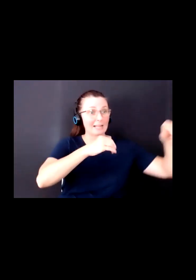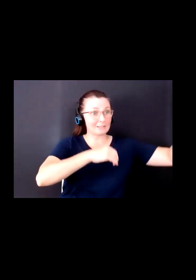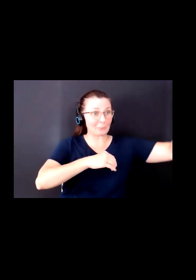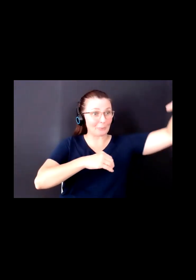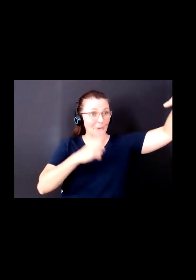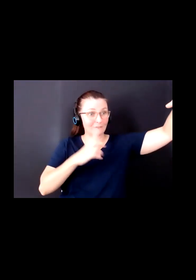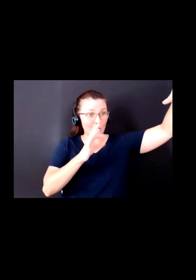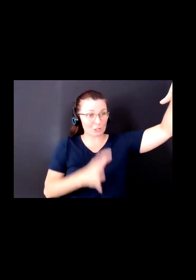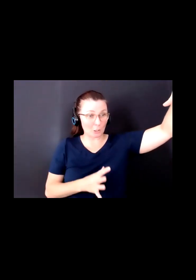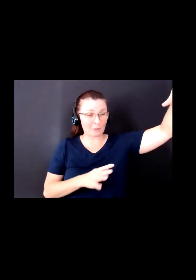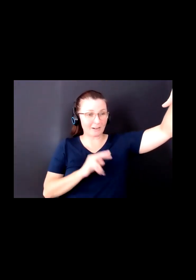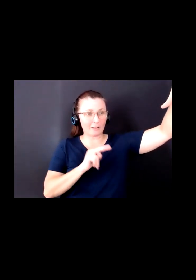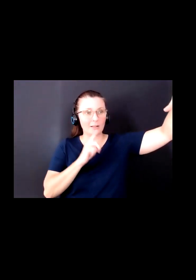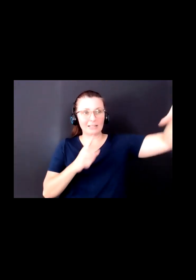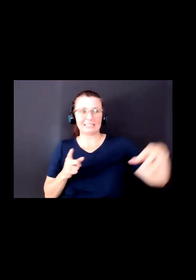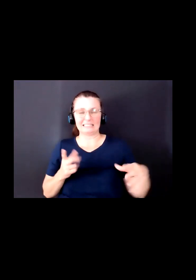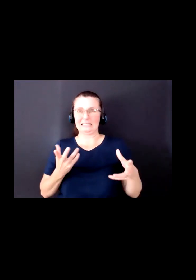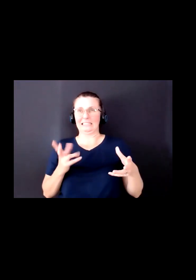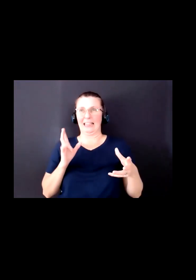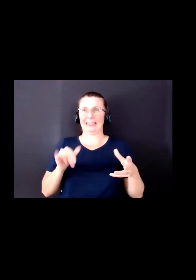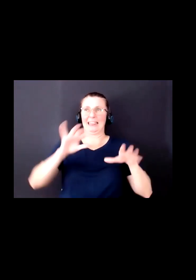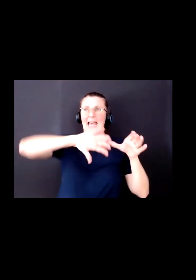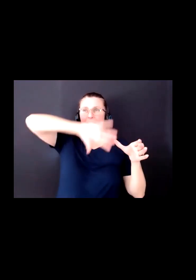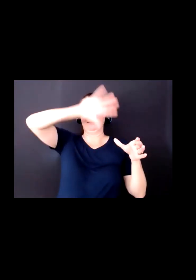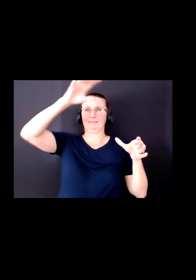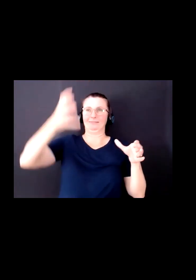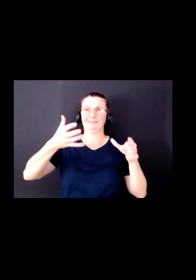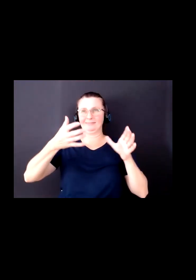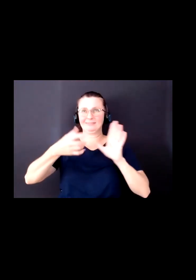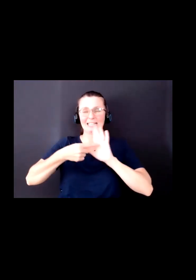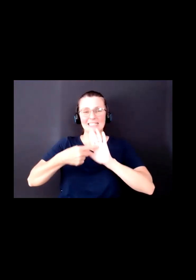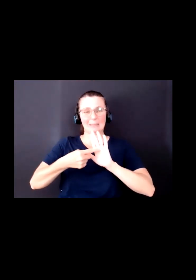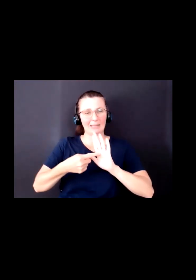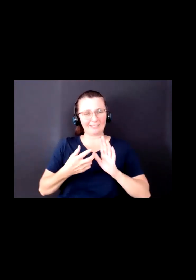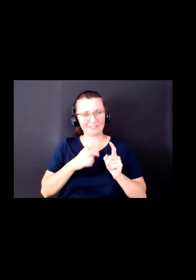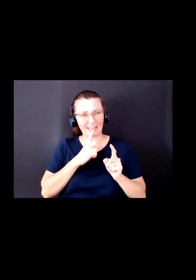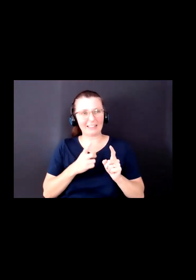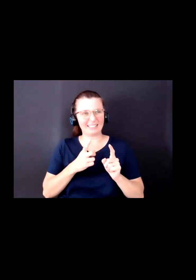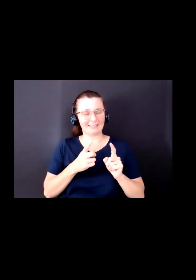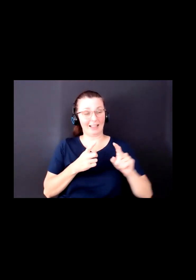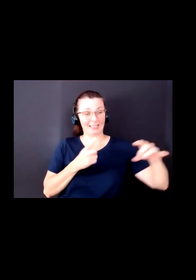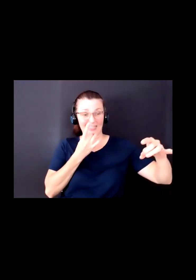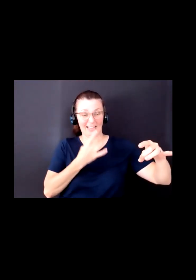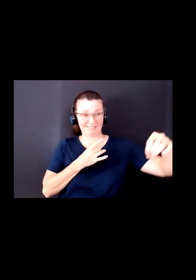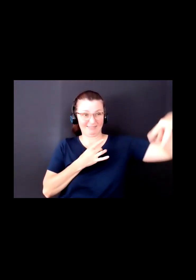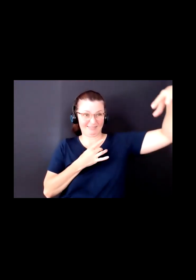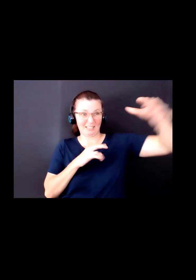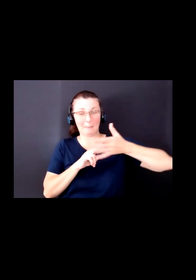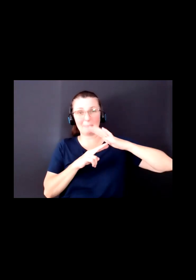order to experience a planetarium exhibit, this would fundamentally alter the experience for everyone if you turned on the lights.